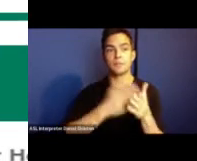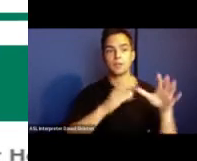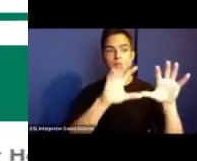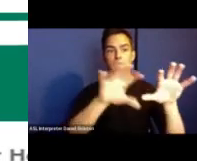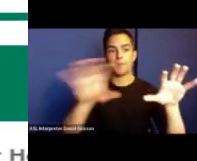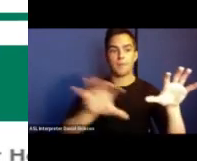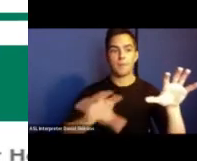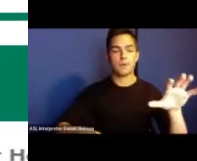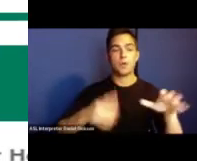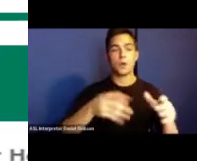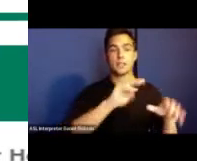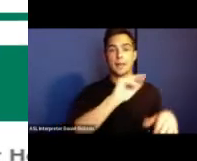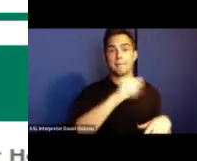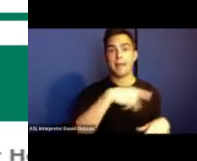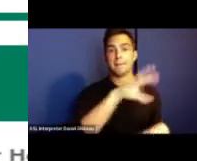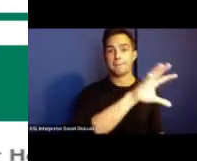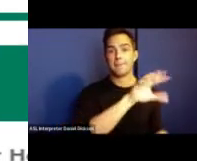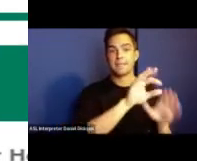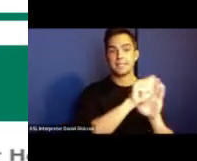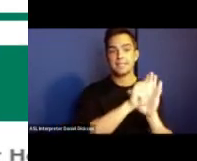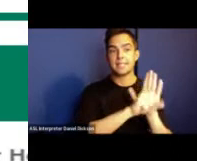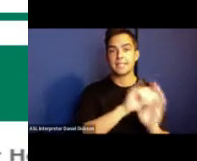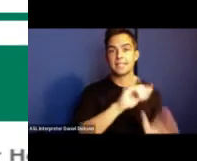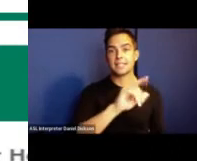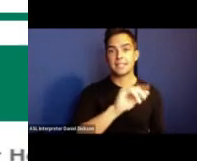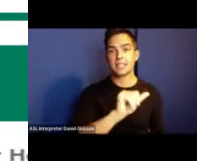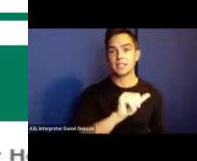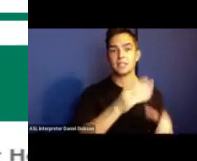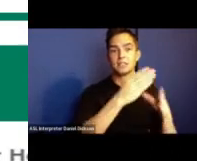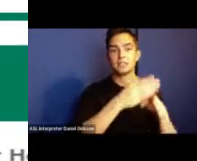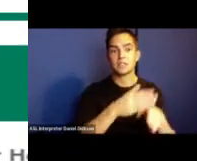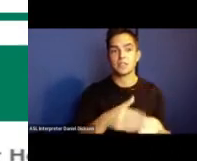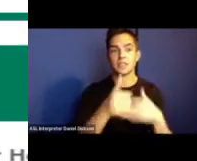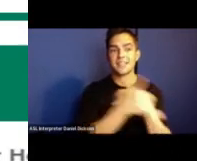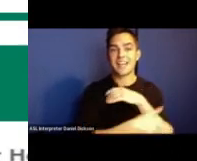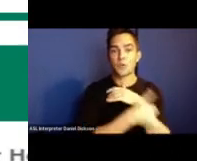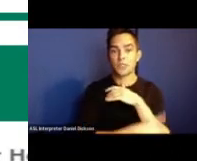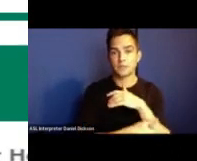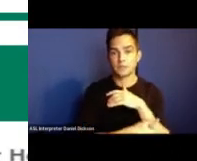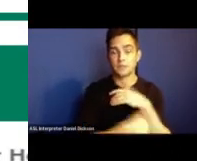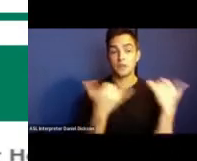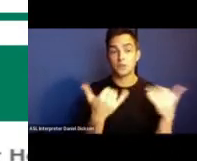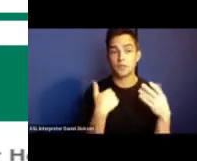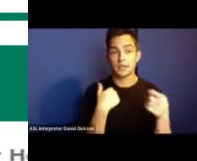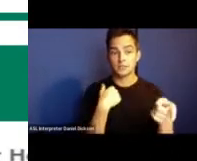is a map of the state of Indiana split up by counties. And currently it has all them